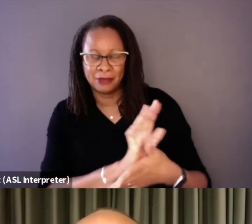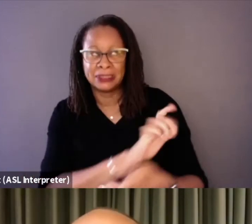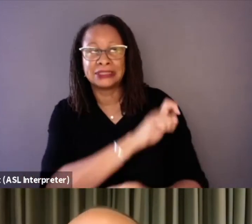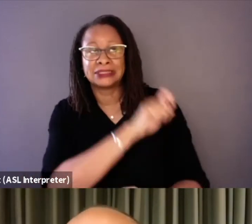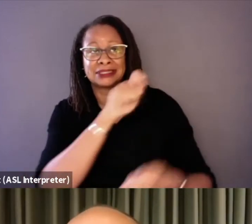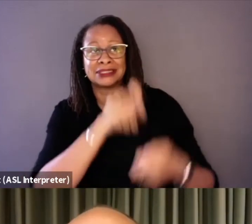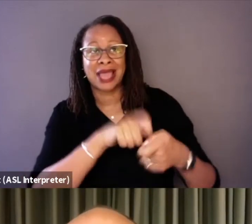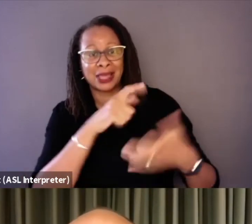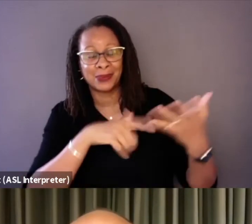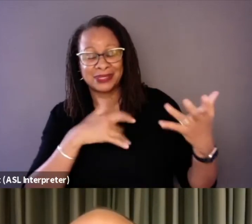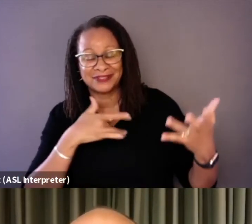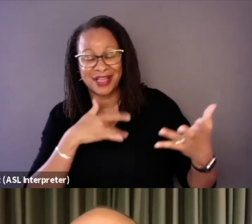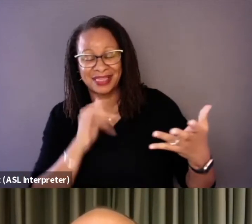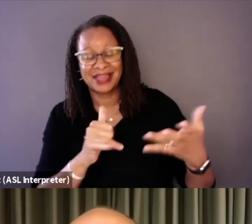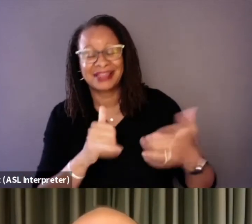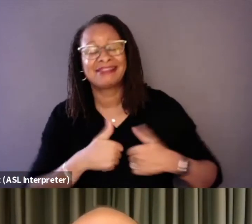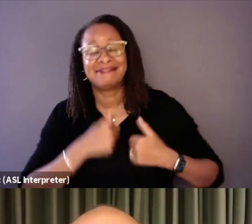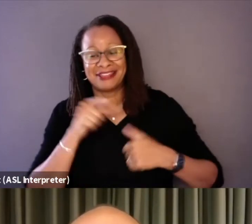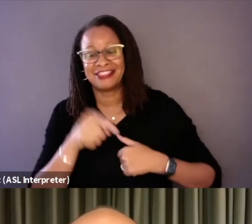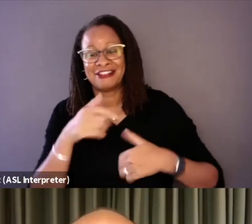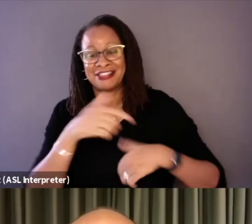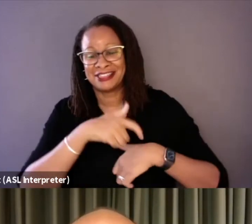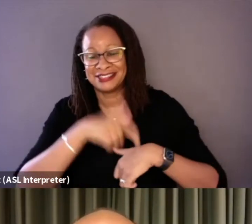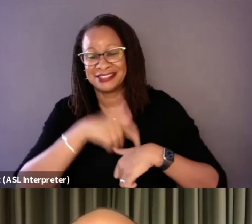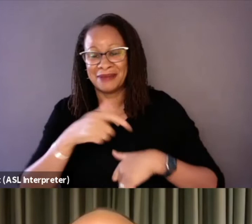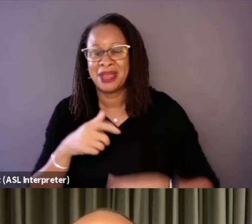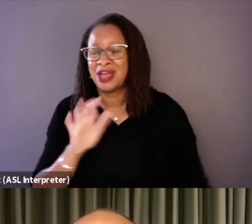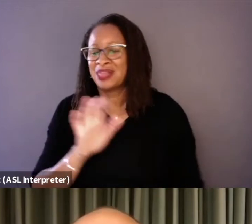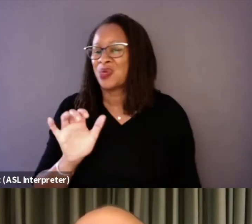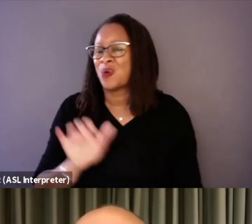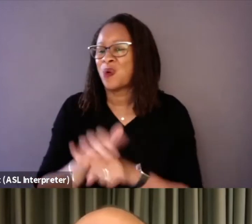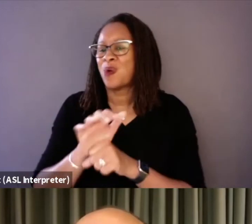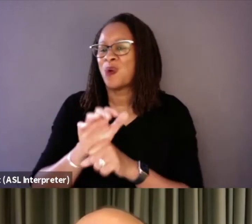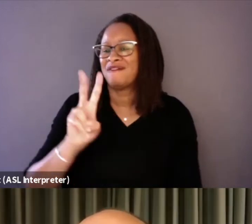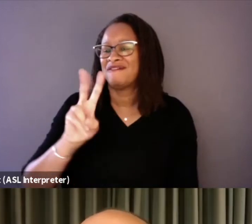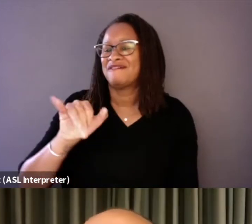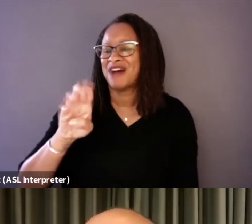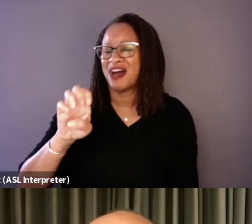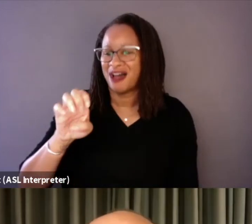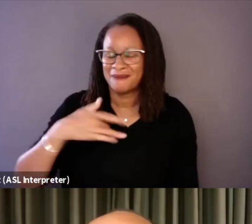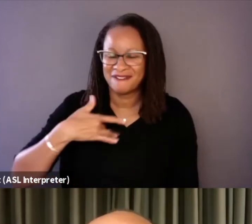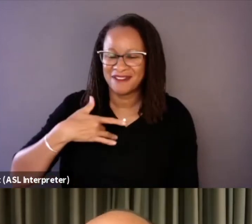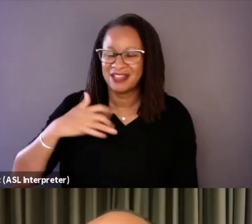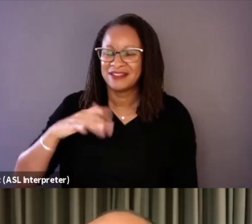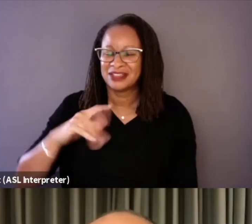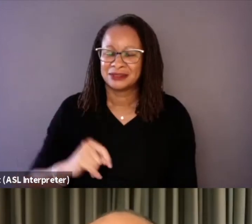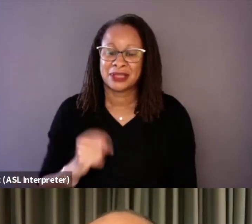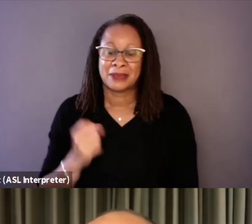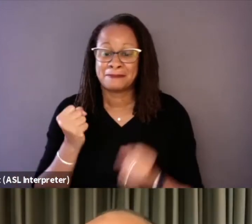time, it's just the whole vibe and feel of it. Cause I think it was in many ways it was a scene that was